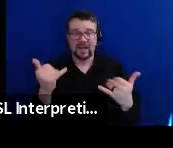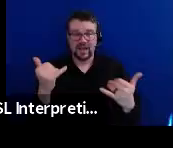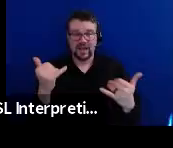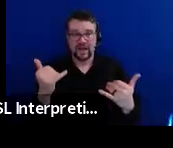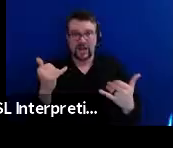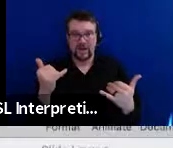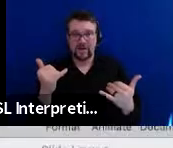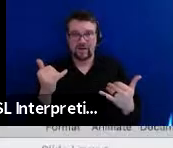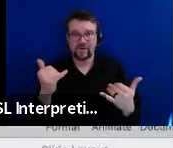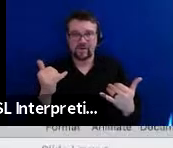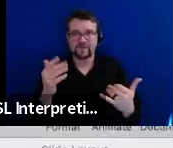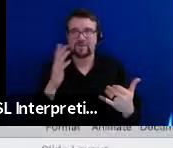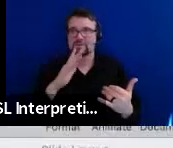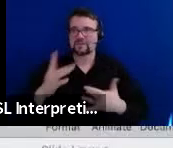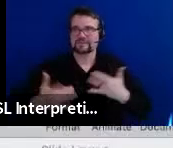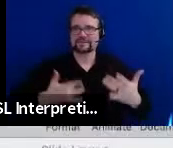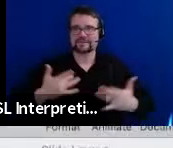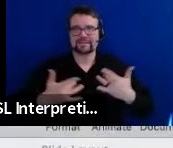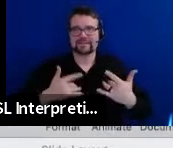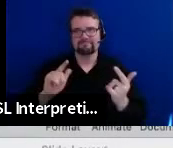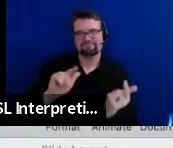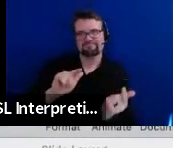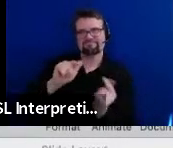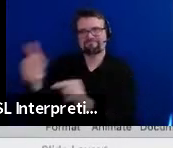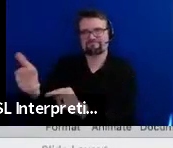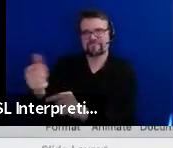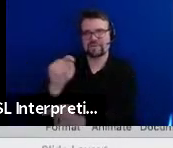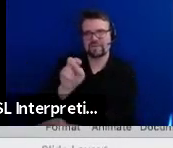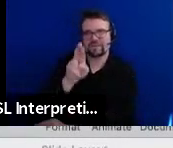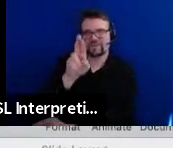EXCITED TO TURN THINGS OVER TO OUR AMBASSADOR, TERI THORSON.